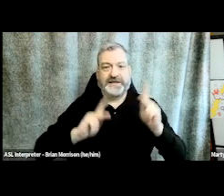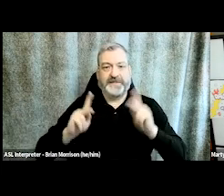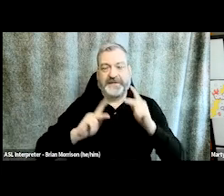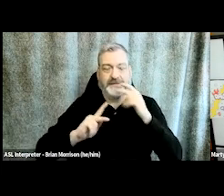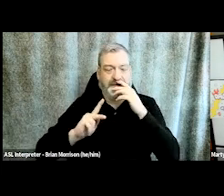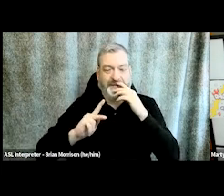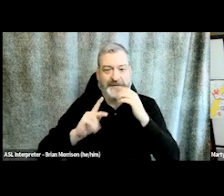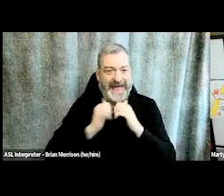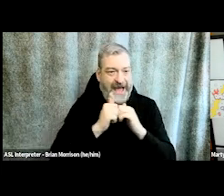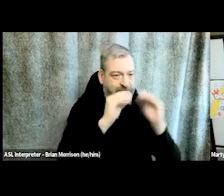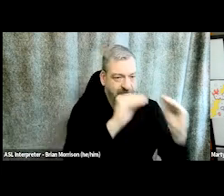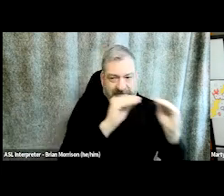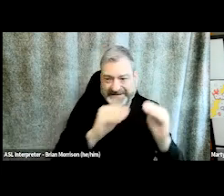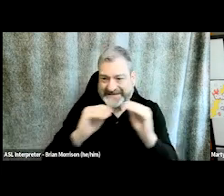We want to make sure that we are standing